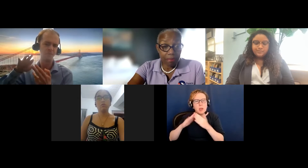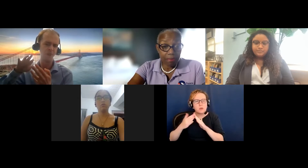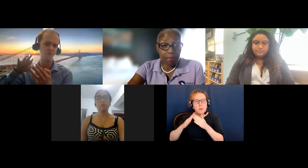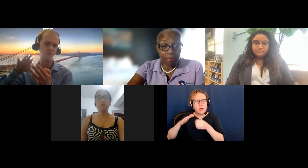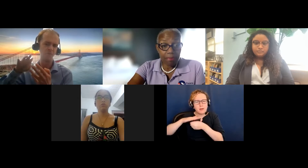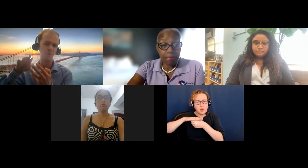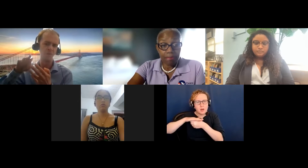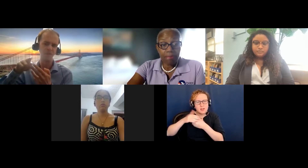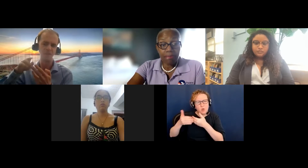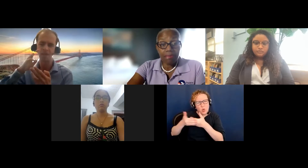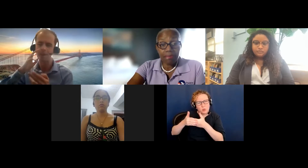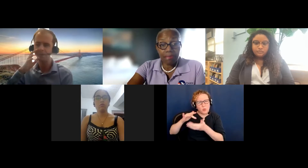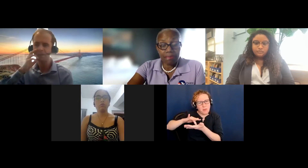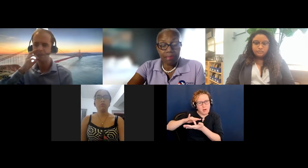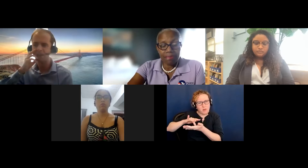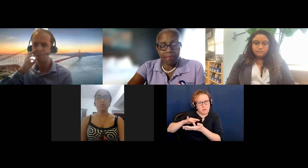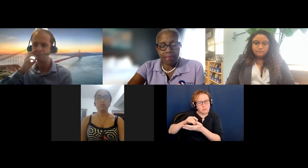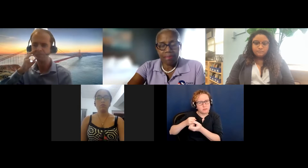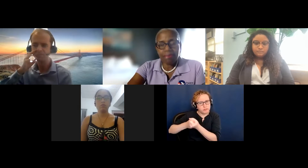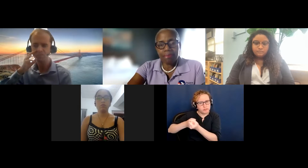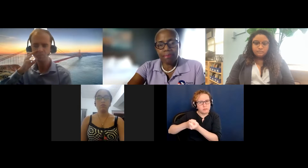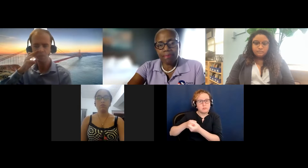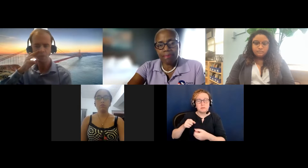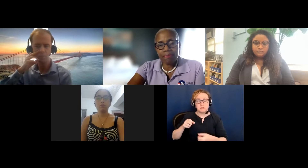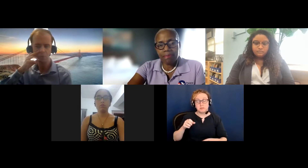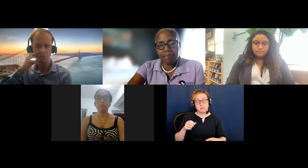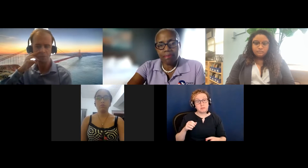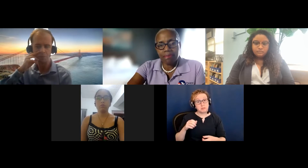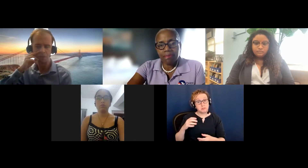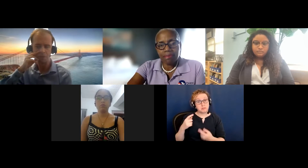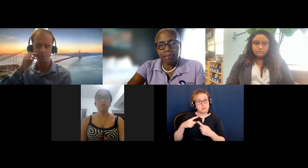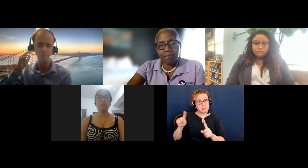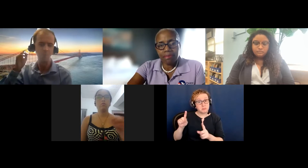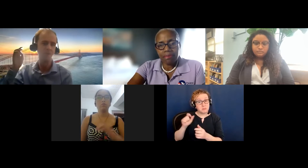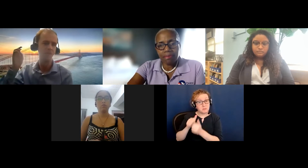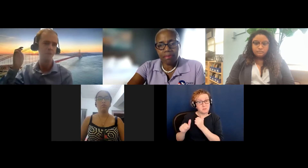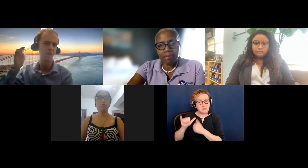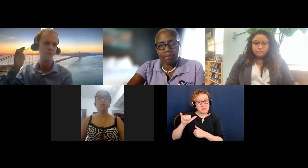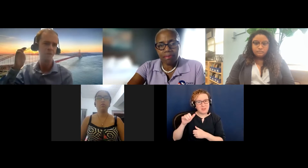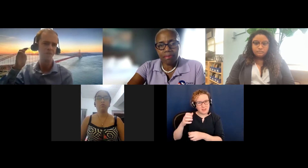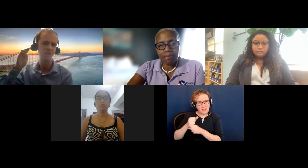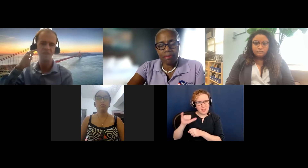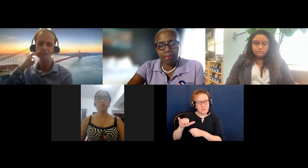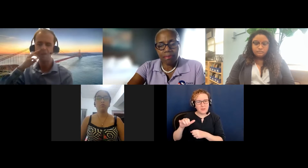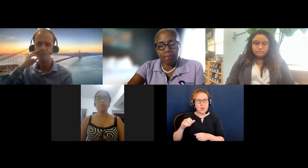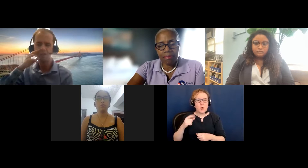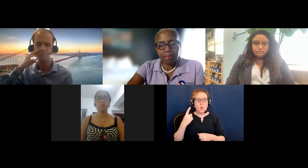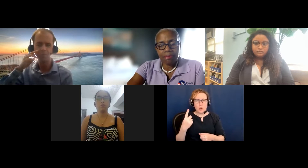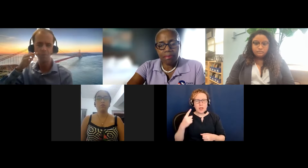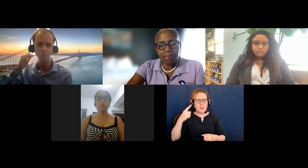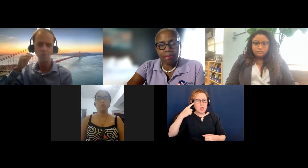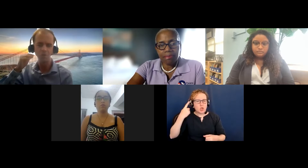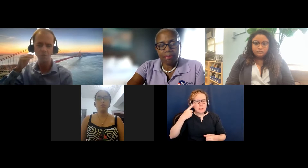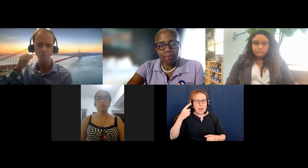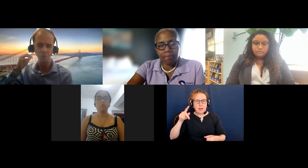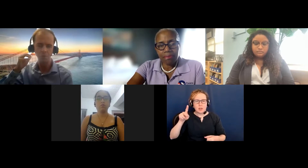medical support and things like that. A person who served in Bishkek, Kyrgyzstan for two years,